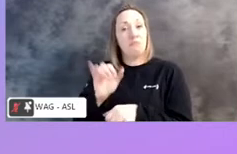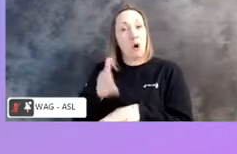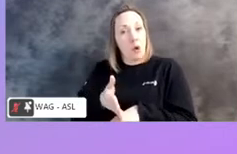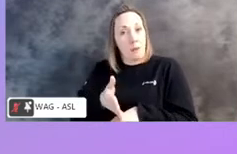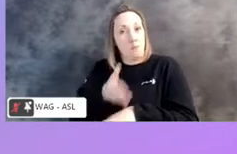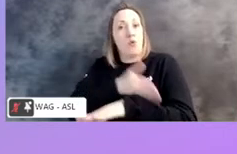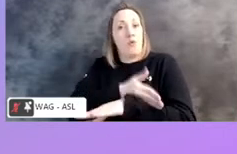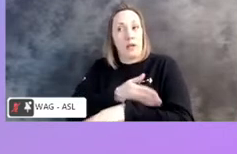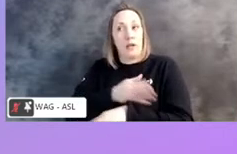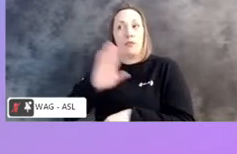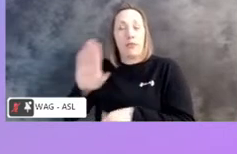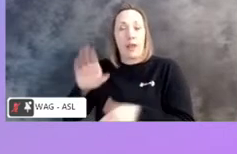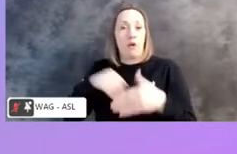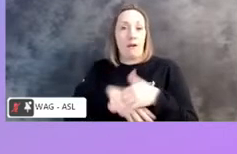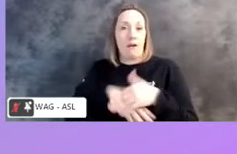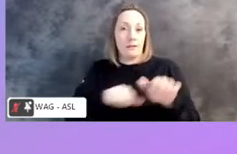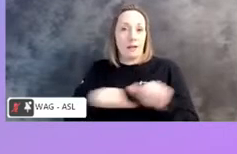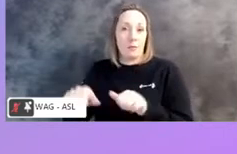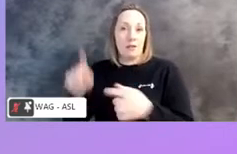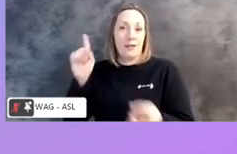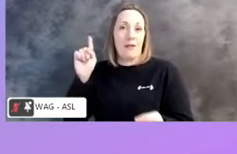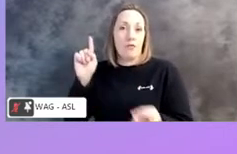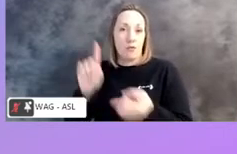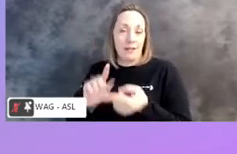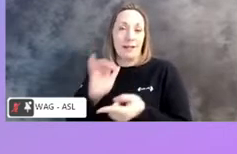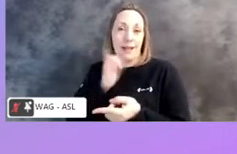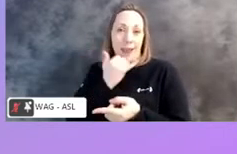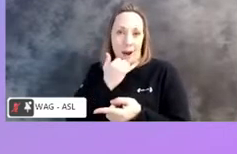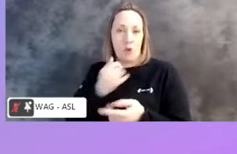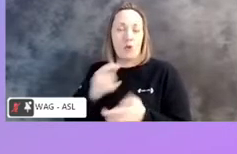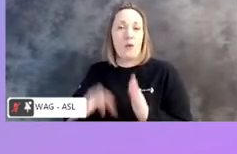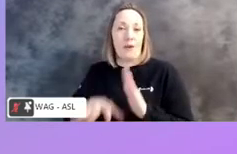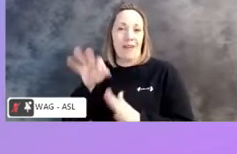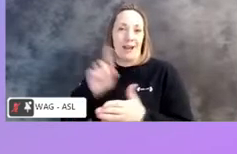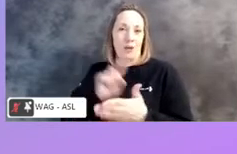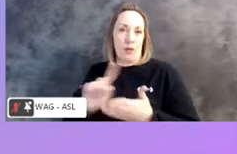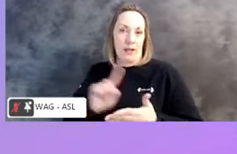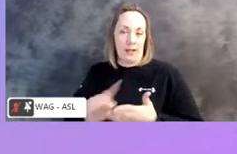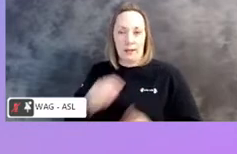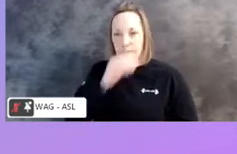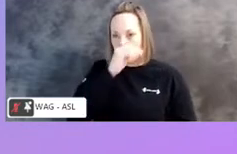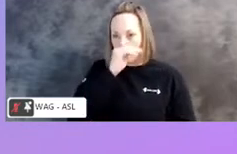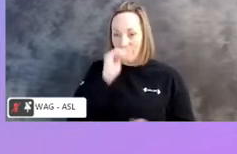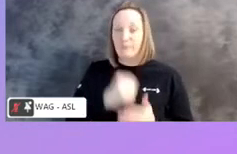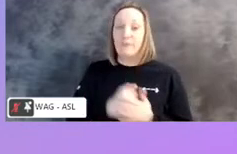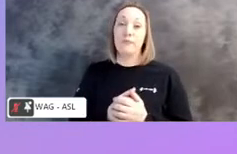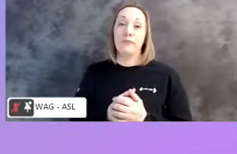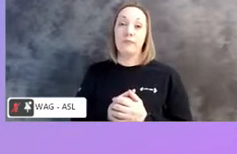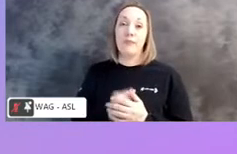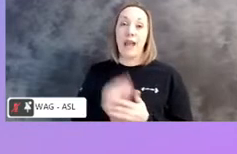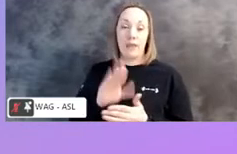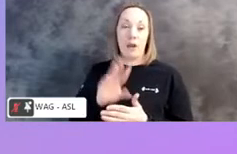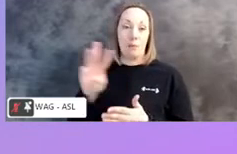What we are seeing is gradually overtime those public bodies that are engaging with improving their